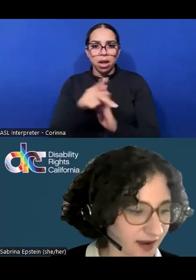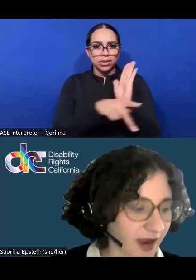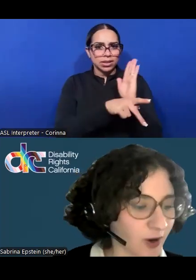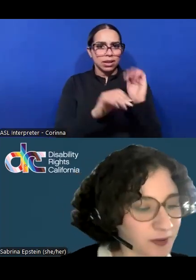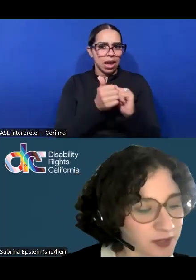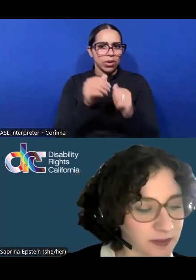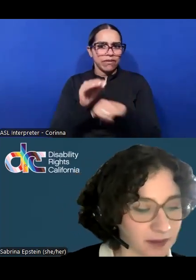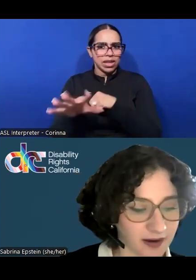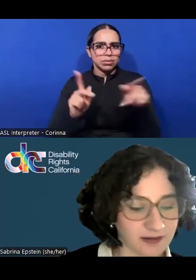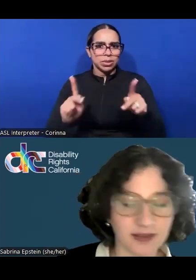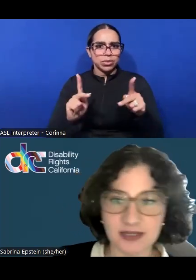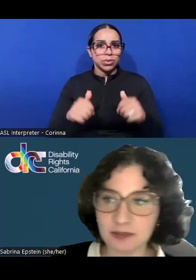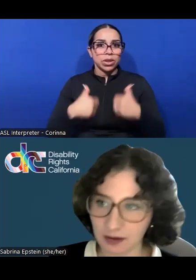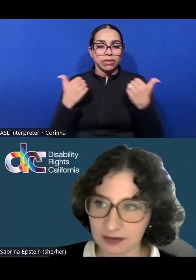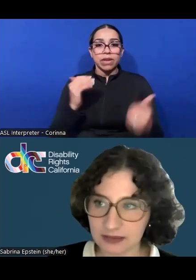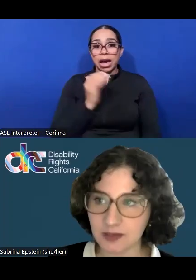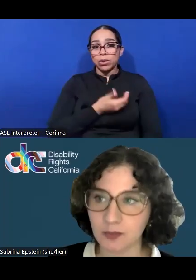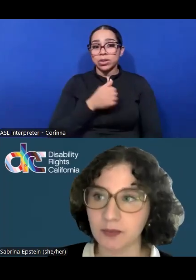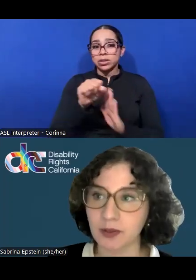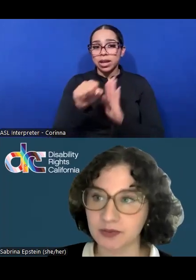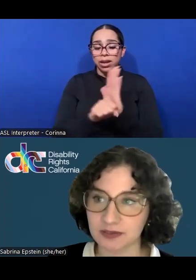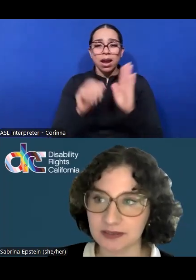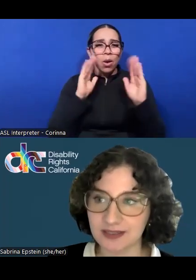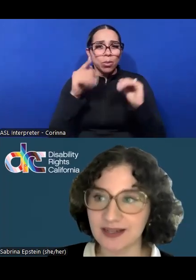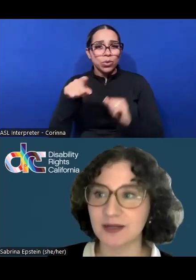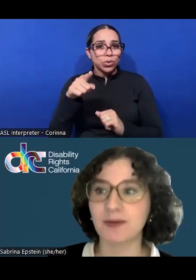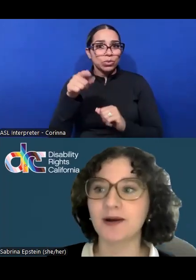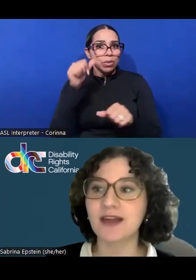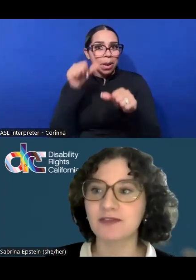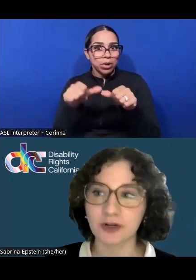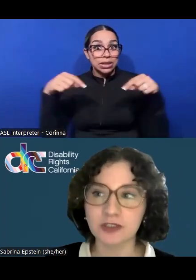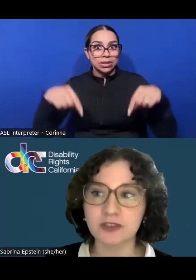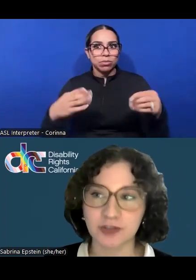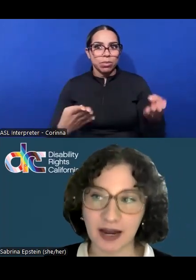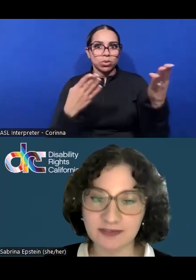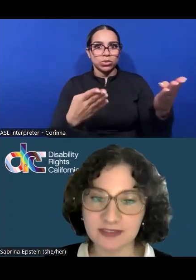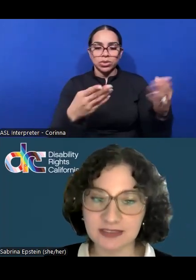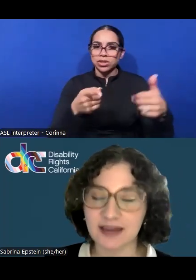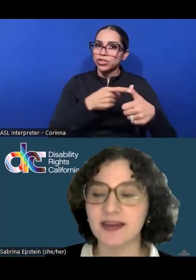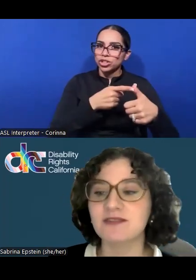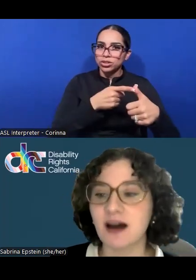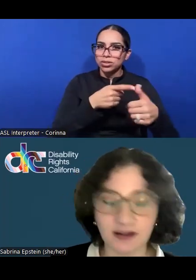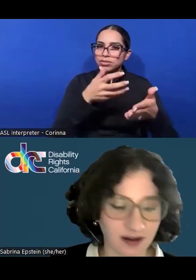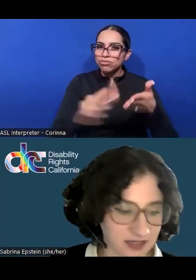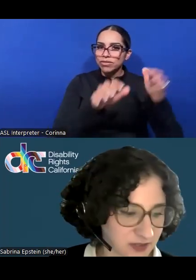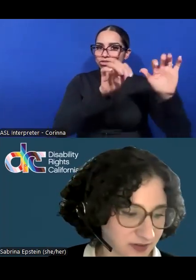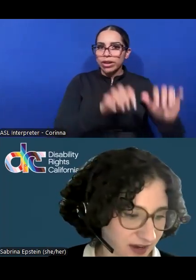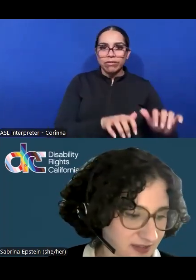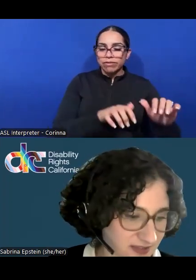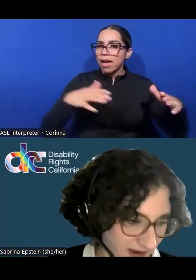I hope you keep in mind that these policies are proposals. They're part of that first draft, and they have not gone into effect yet,